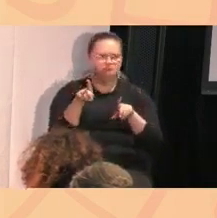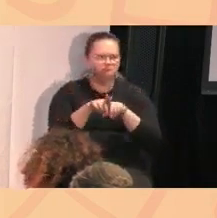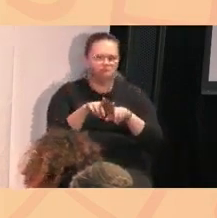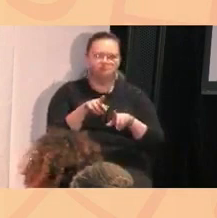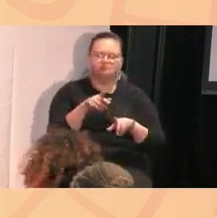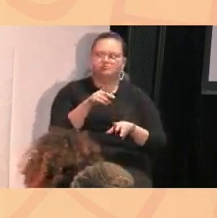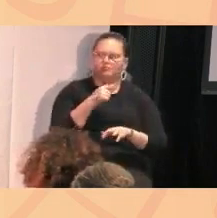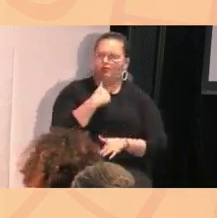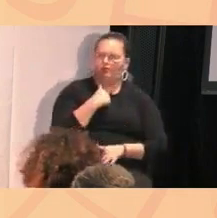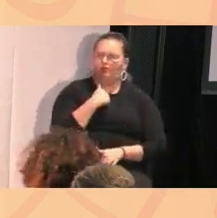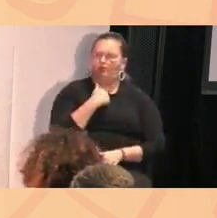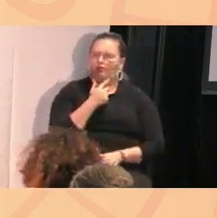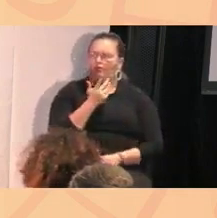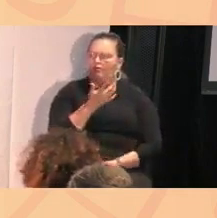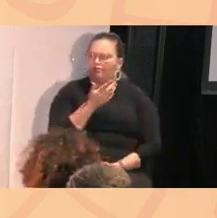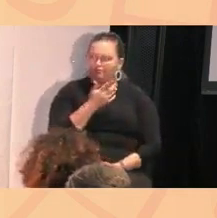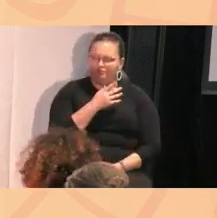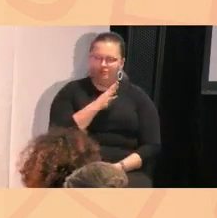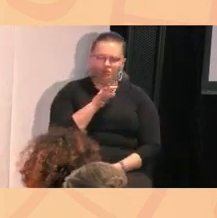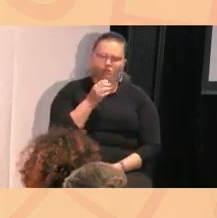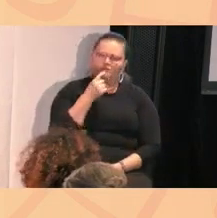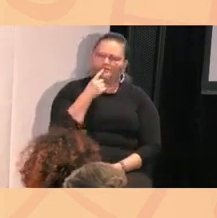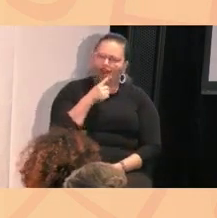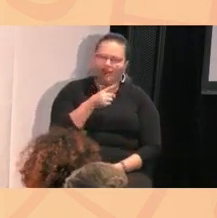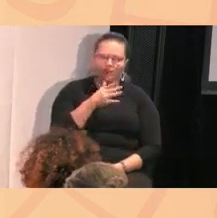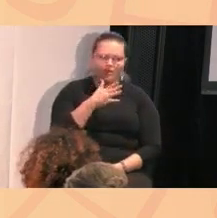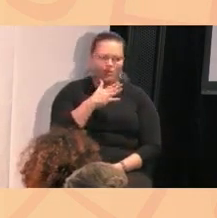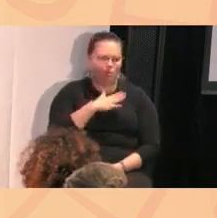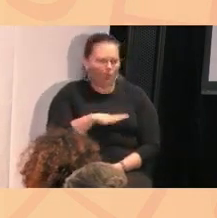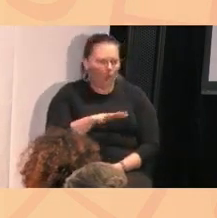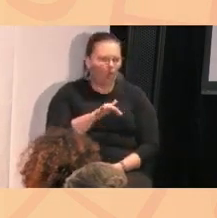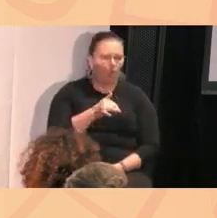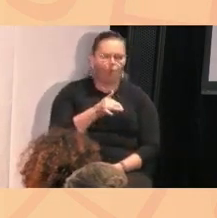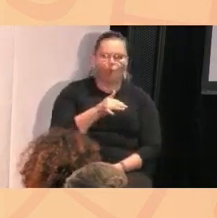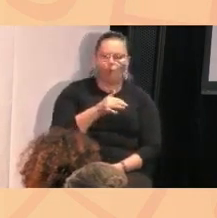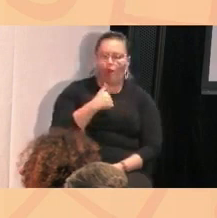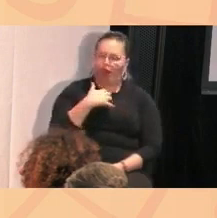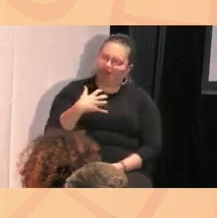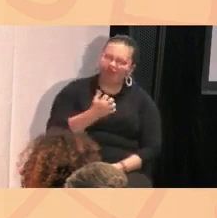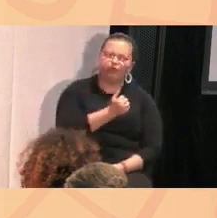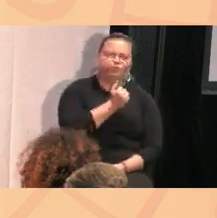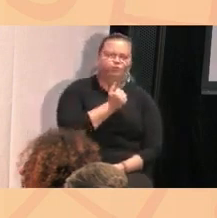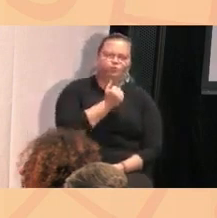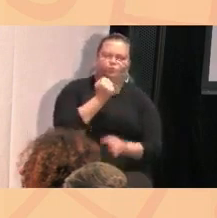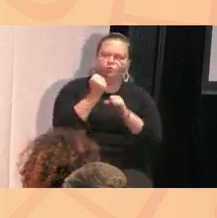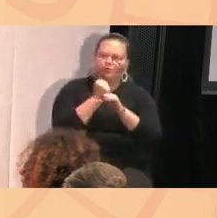I'm not saying that, and we all work the same.